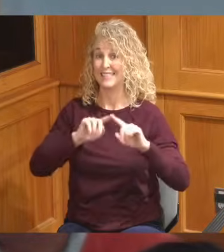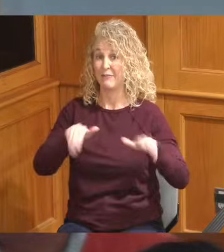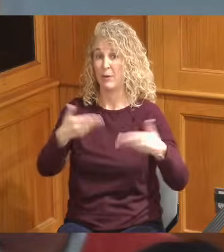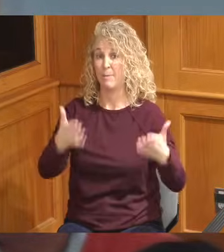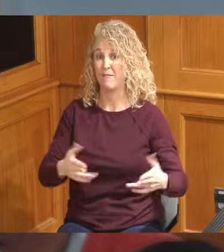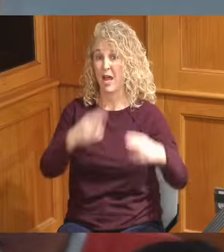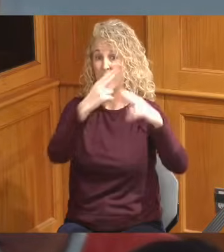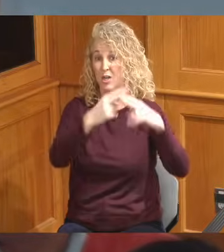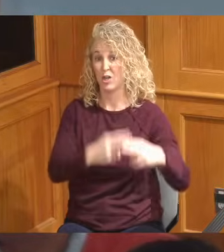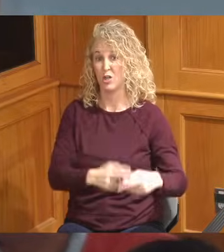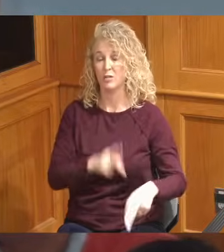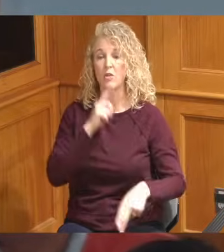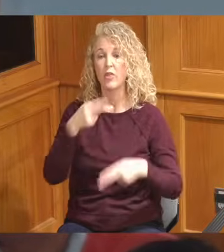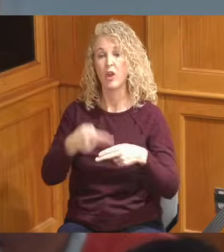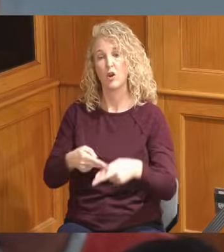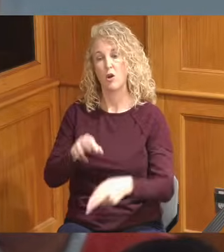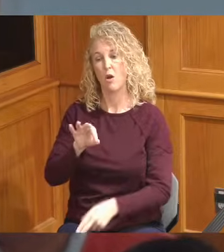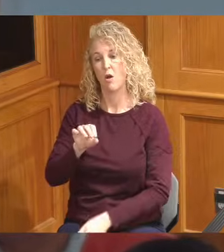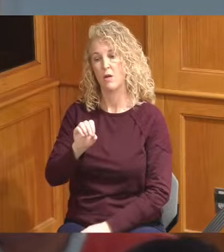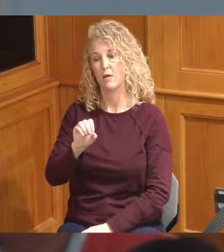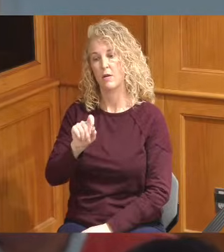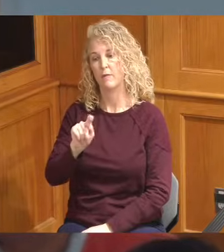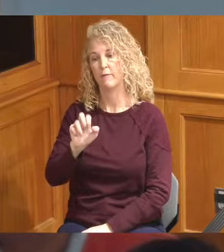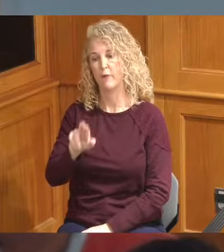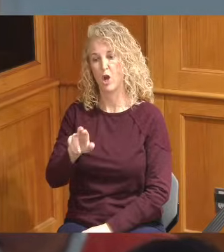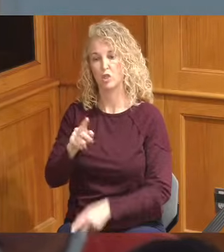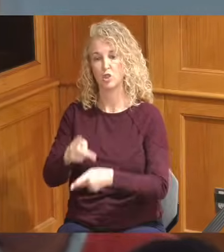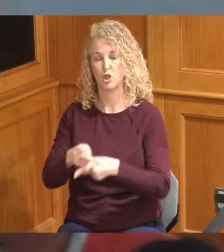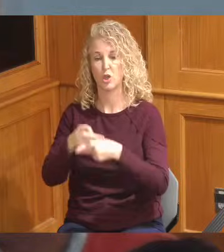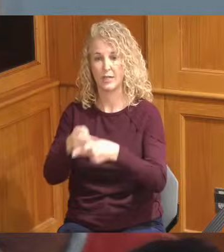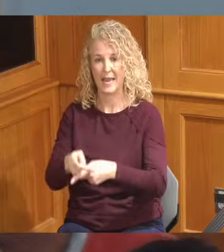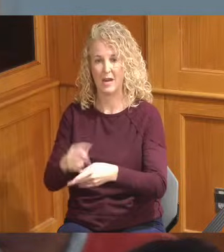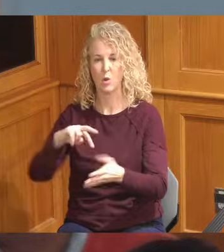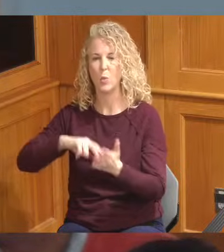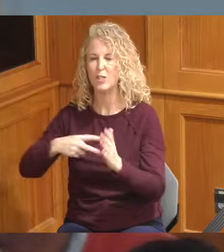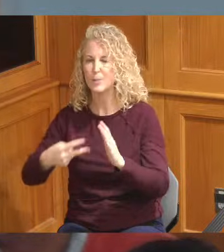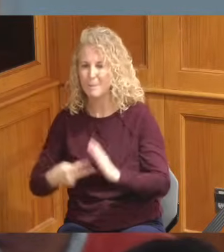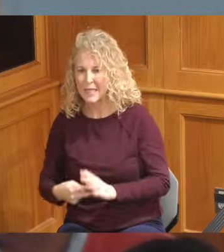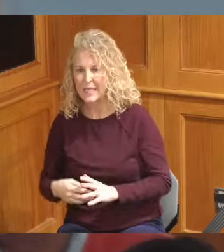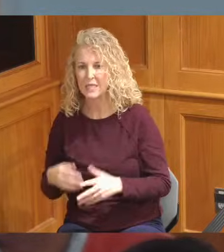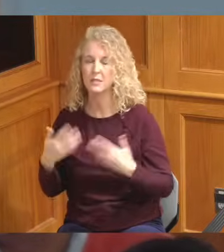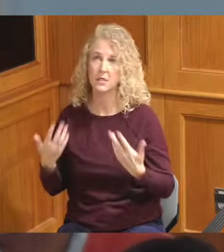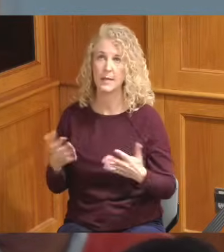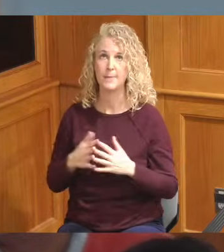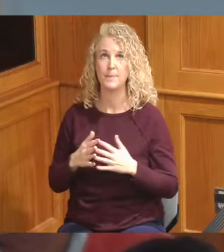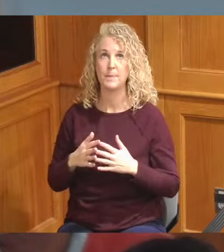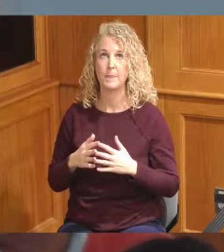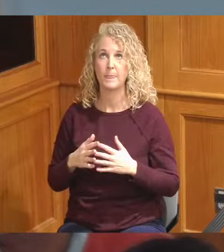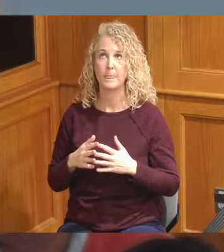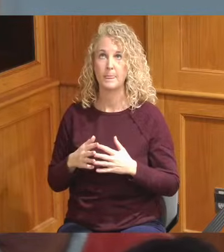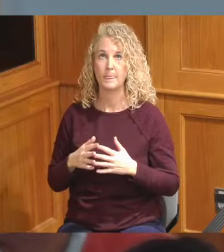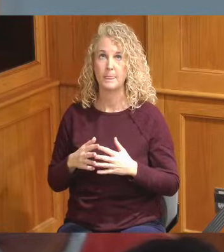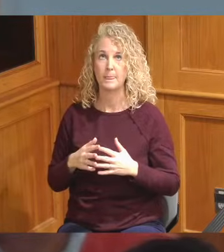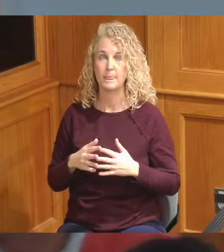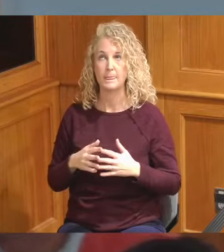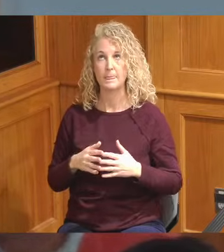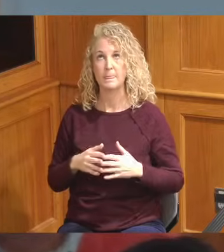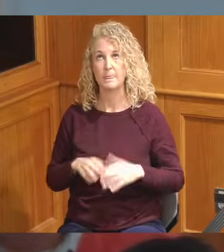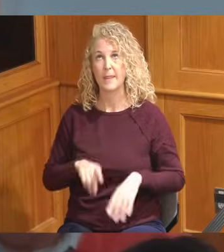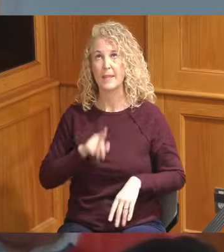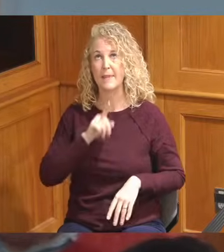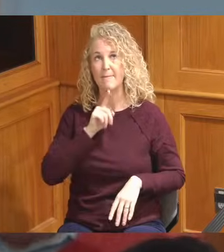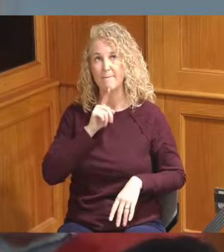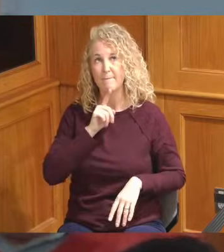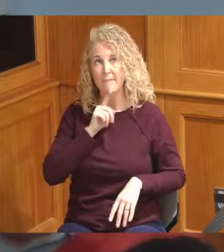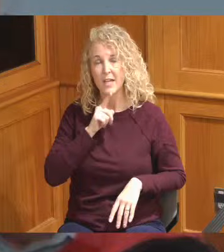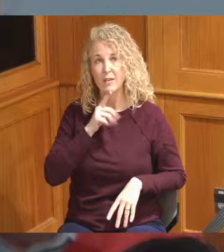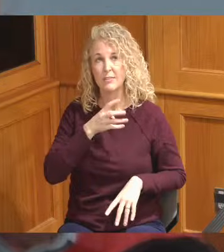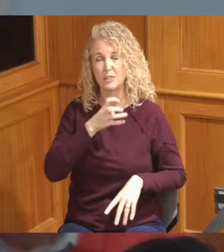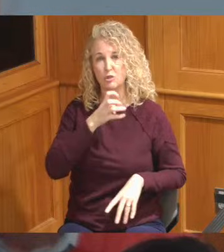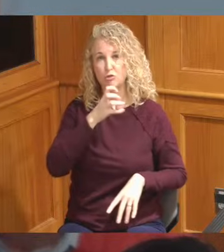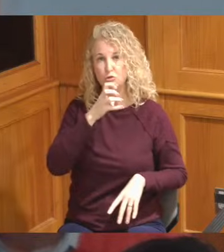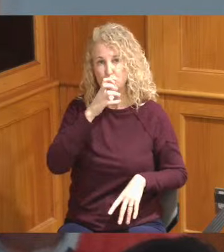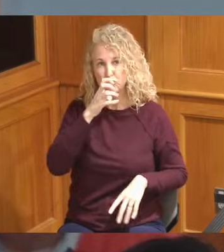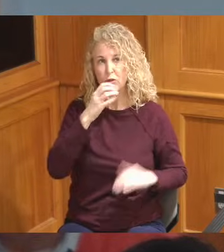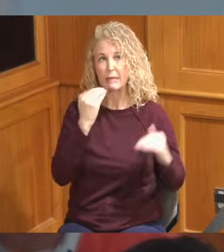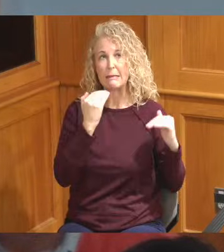foster care providers that are in between a really very restrictive facility versus a normal foster